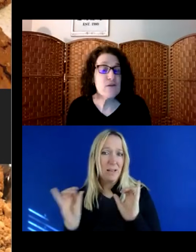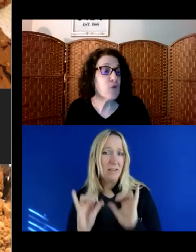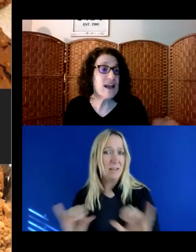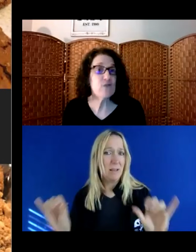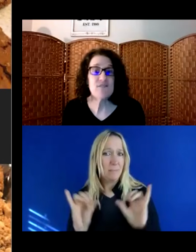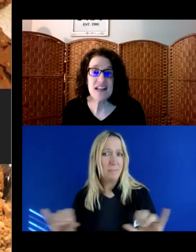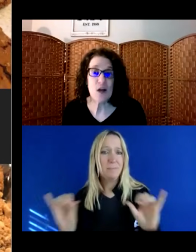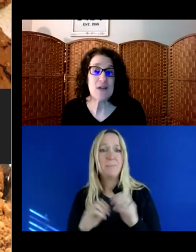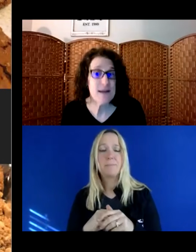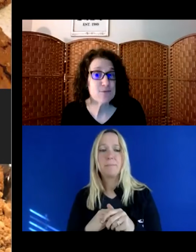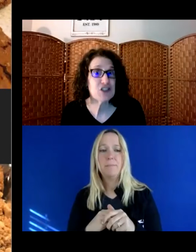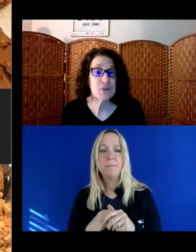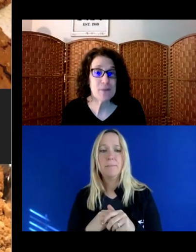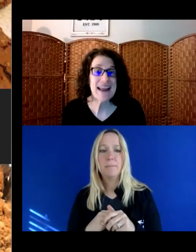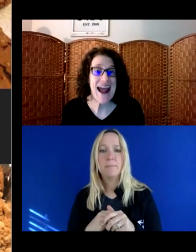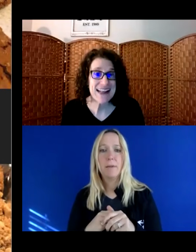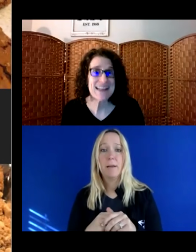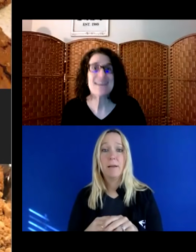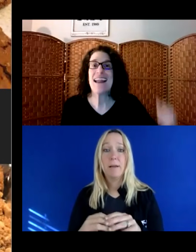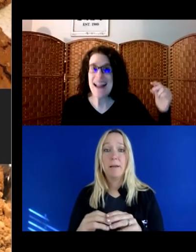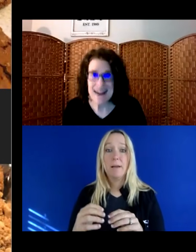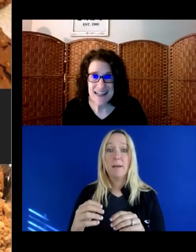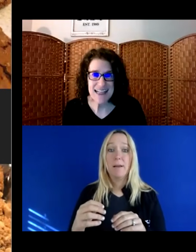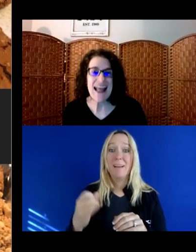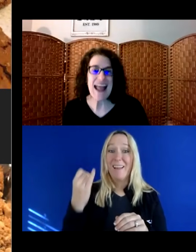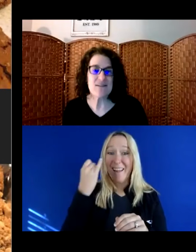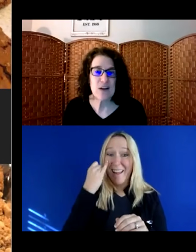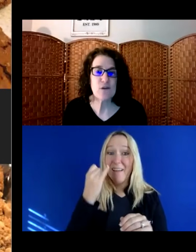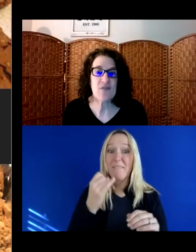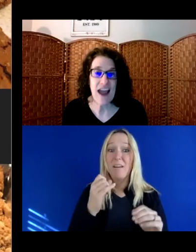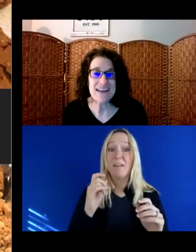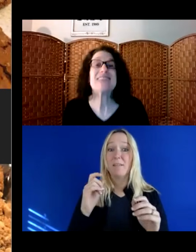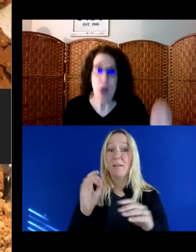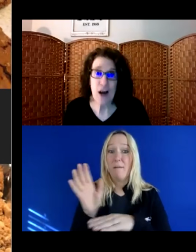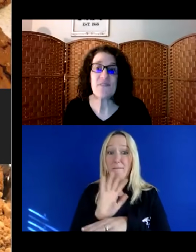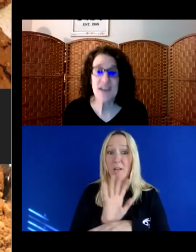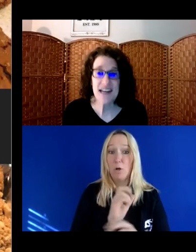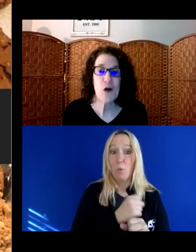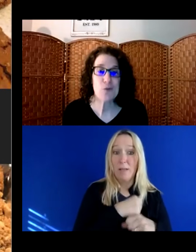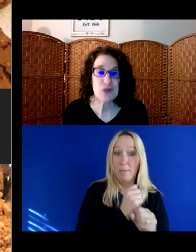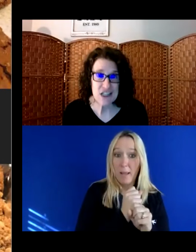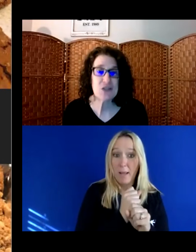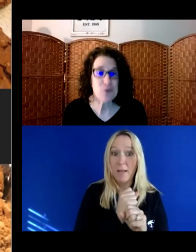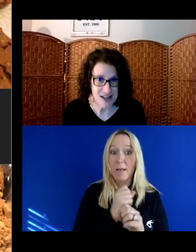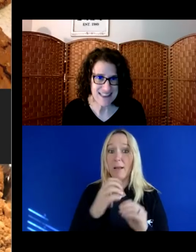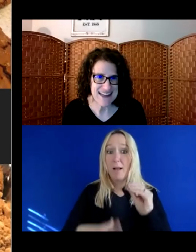therefore, every video caption should be added, edited, and verified as part of the video production process.